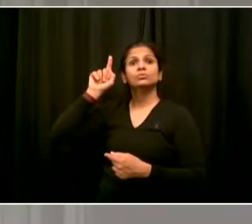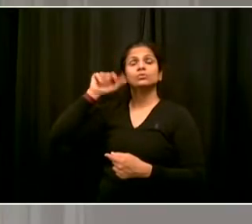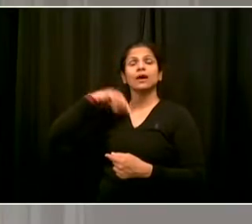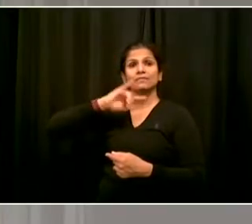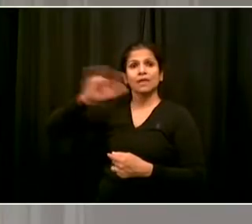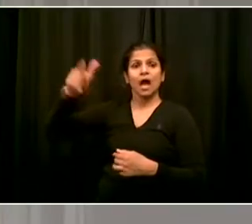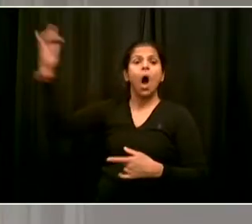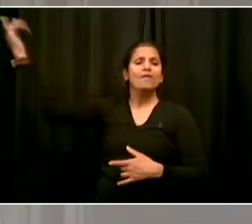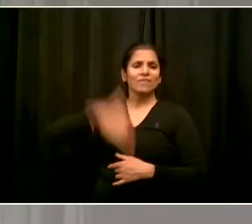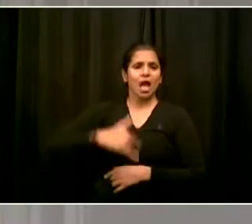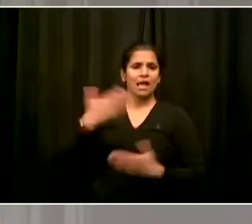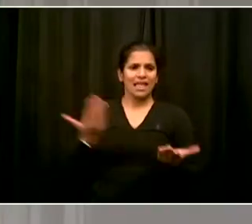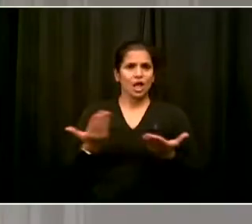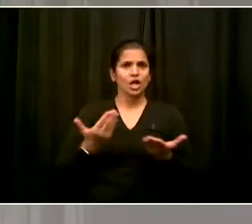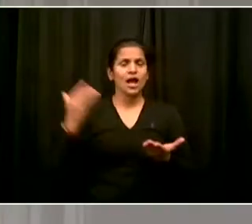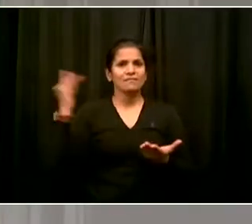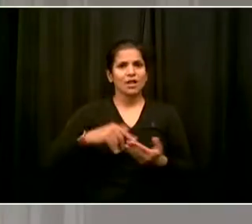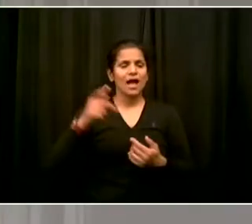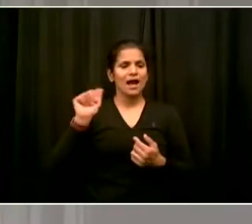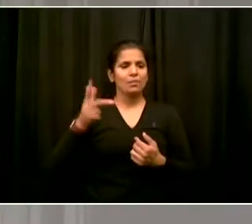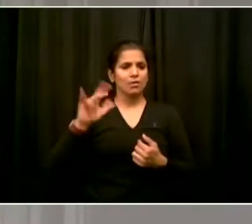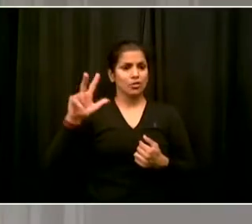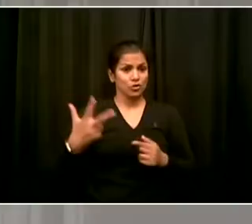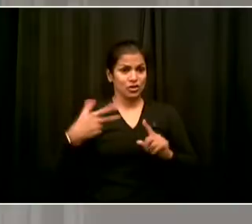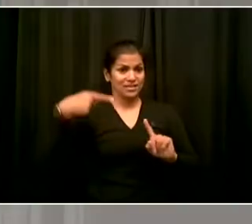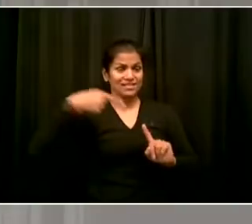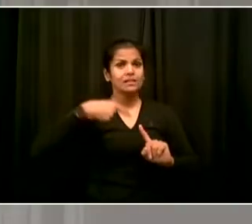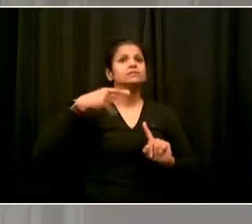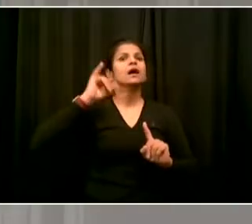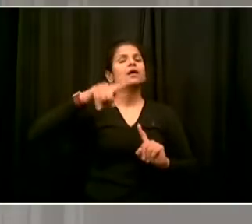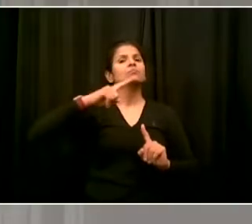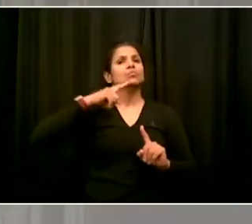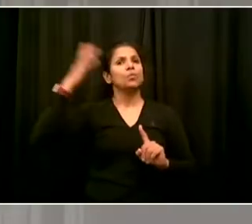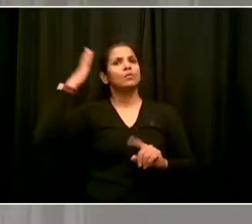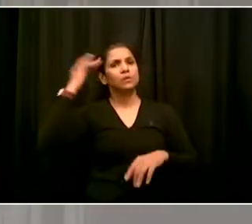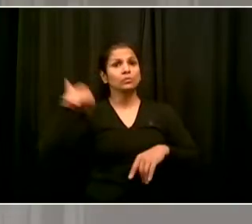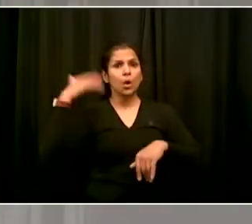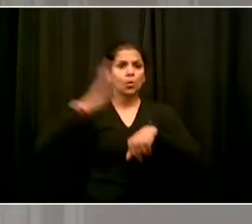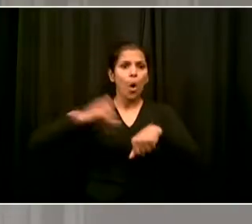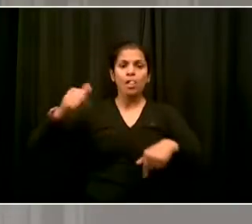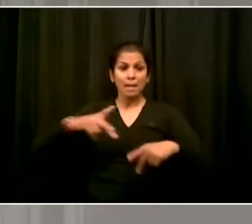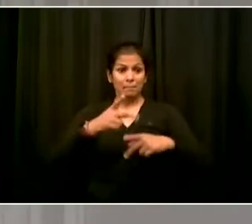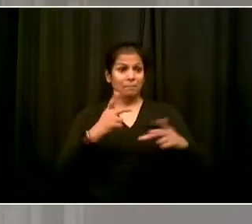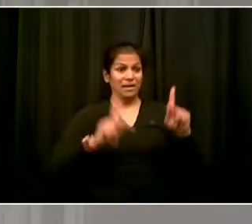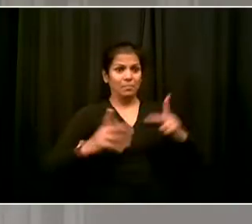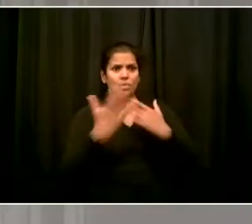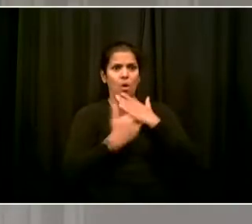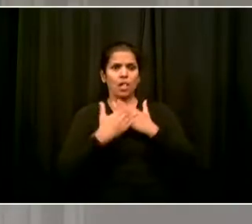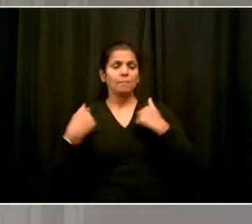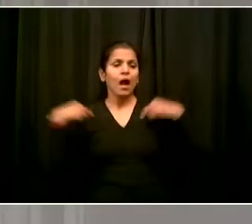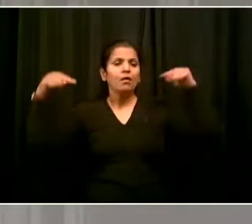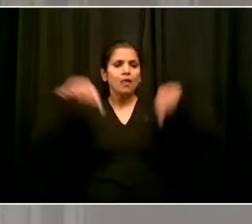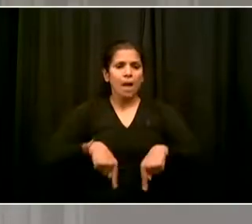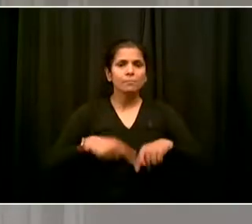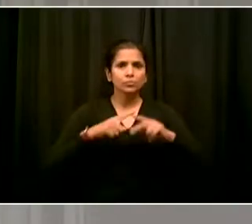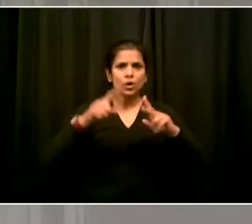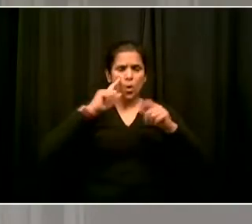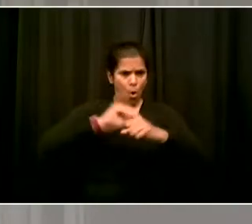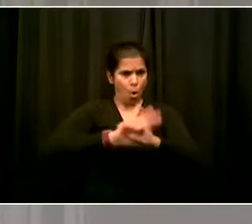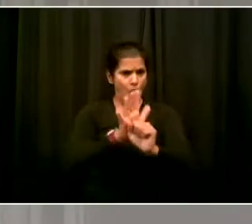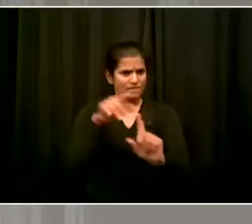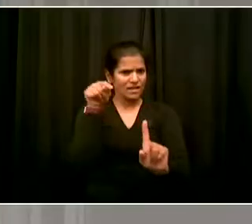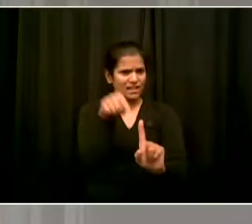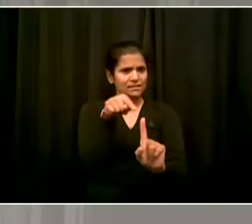ON APRIL 3 I I BOARDRDED A PLANO